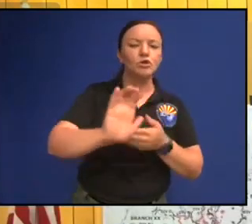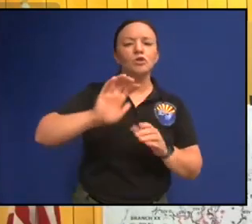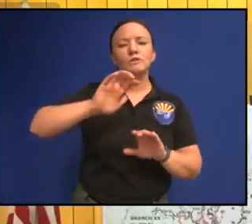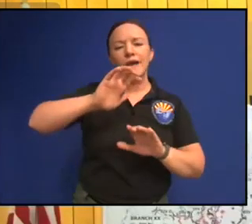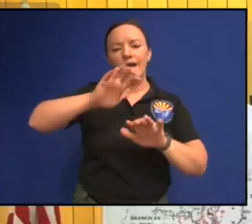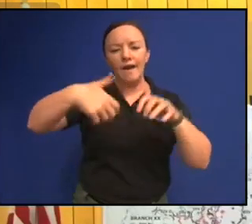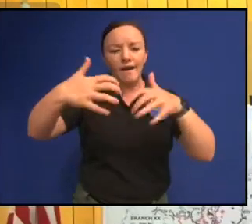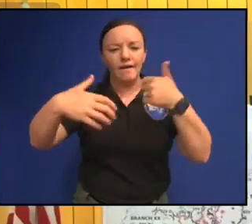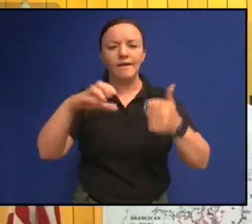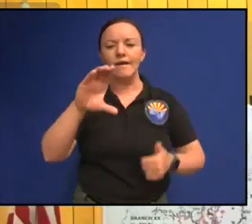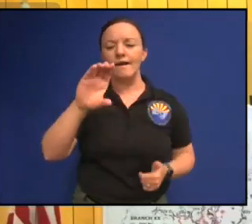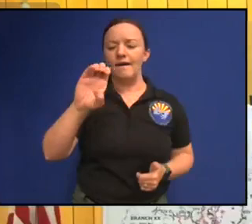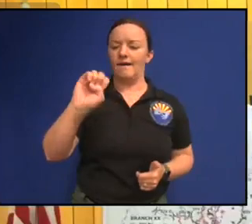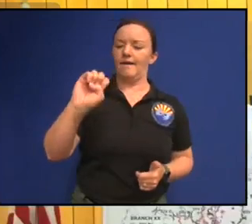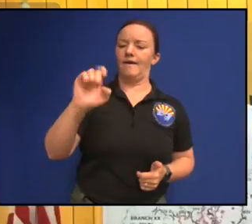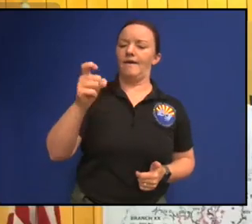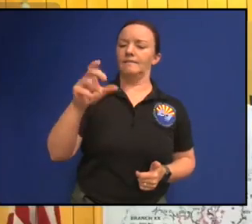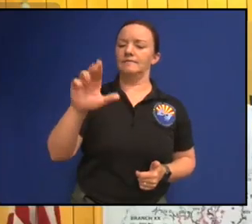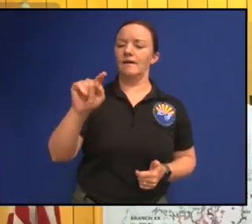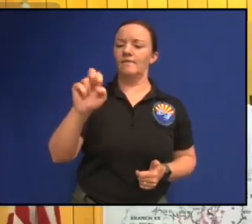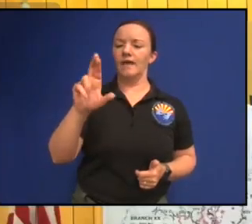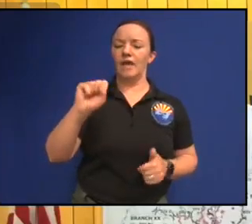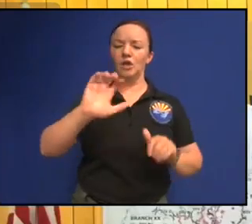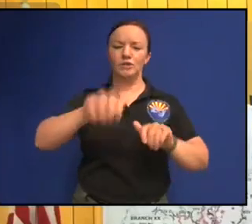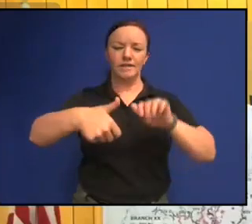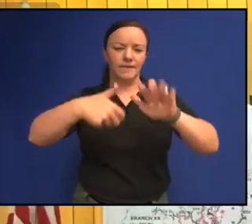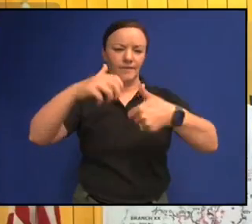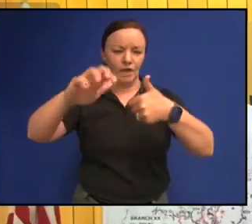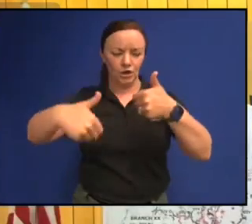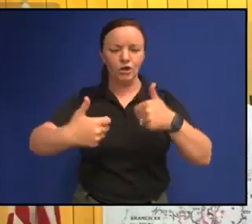WE'LL CONTINUE TO STAFF UP THE REPAIR GROUP AND ADD